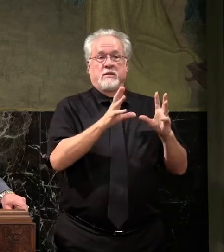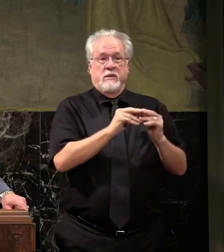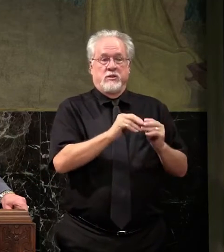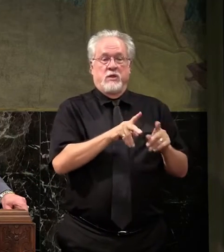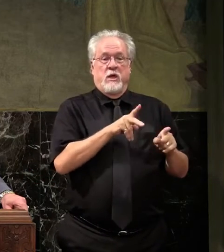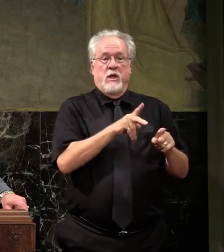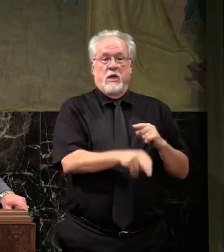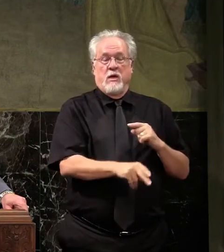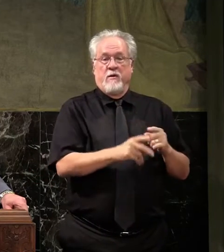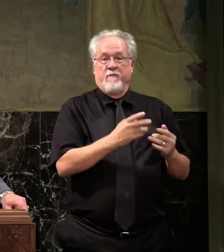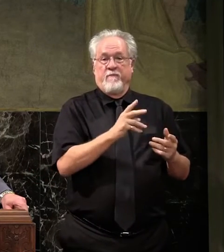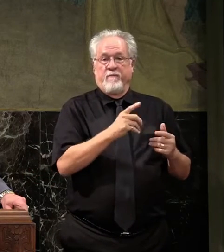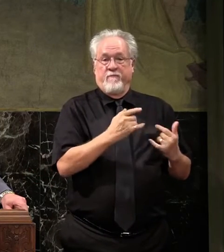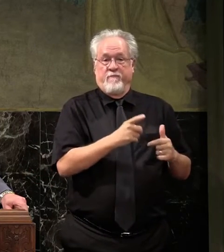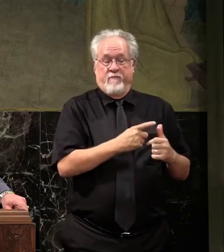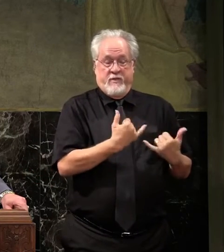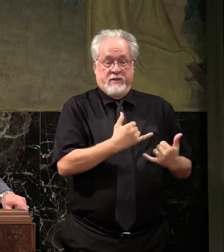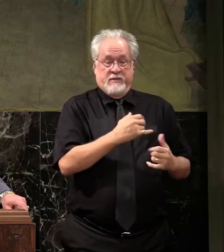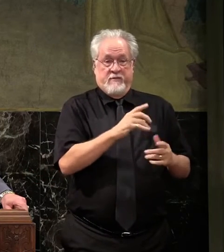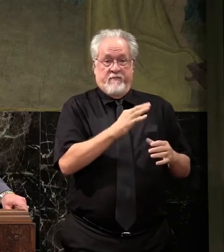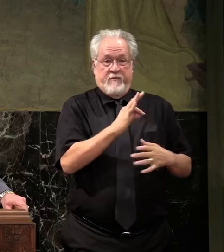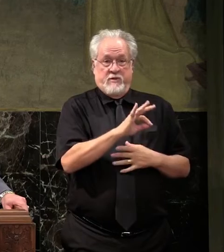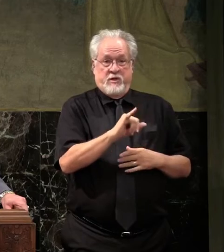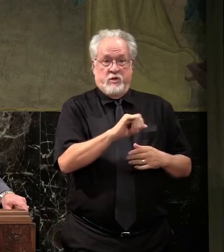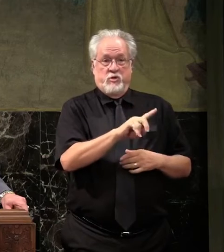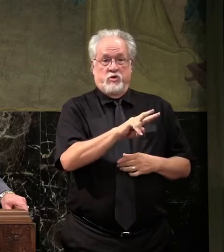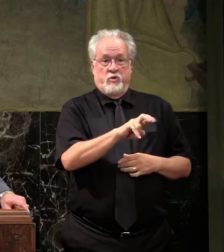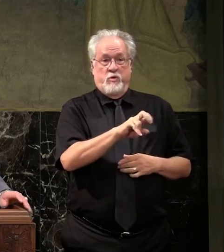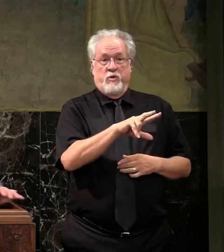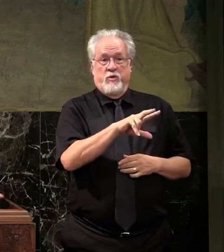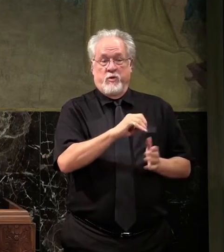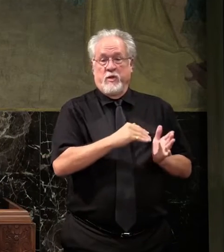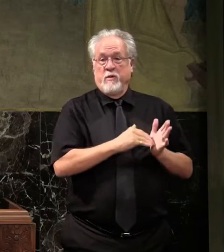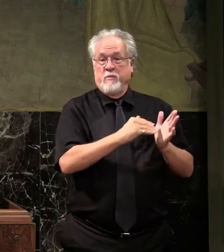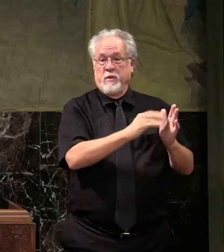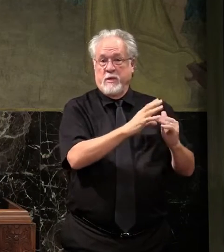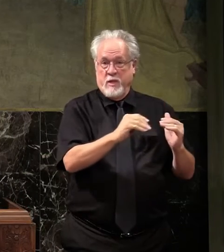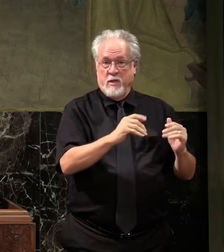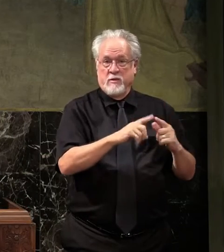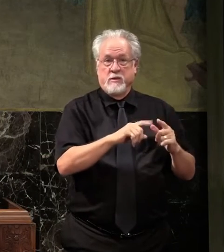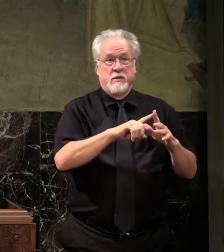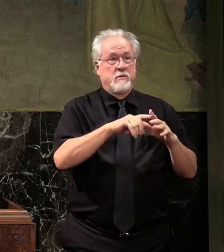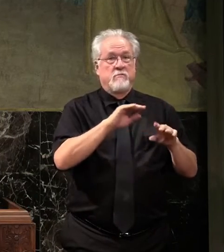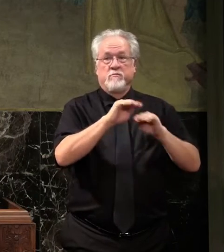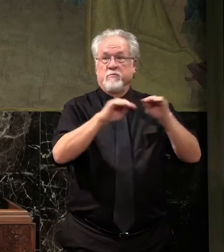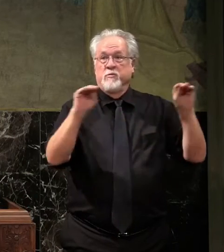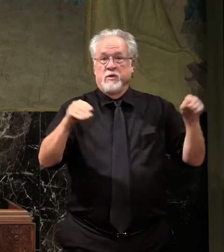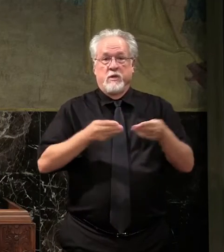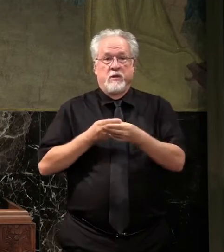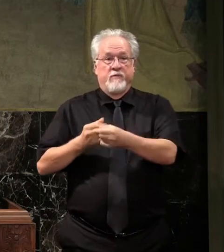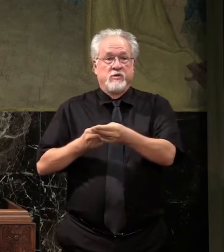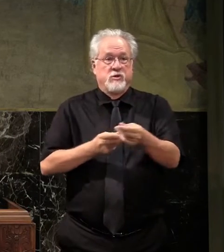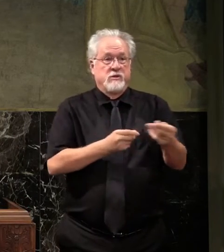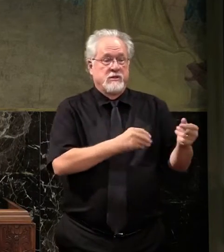current fiscal year by more than 230 million dollars and implemented efficiencies across state government for the next fiscal year.